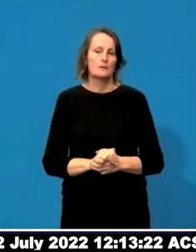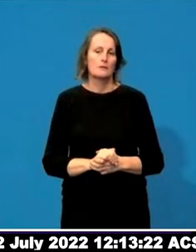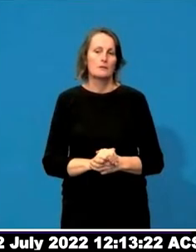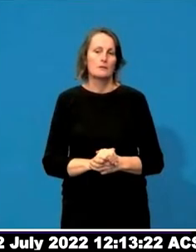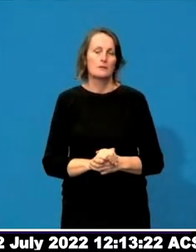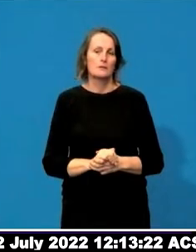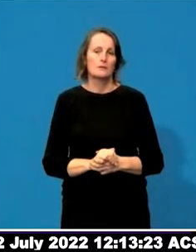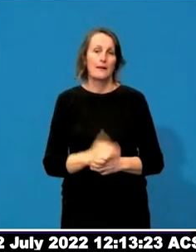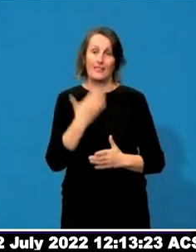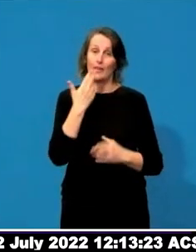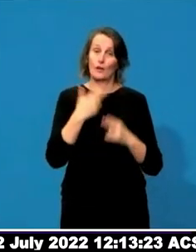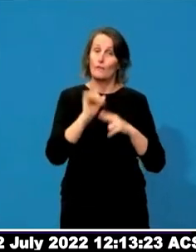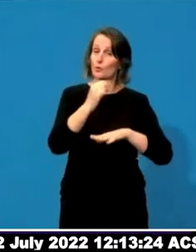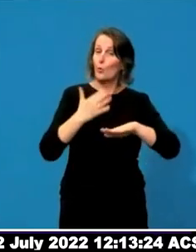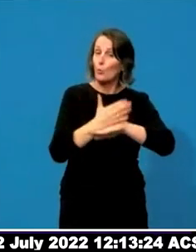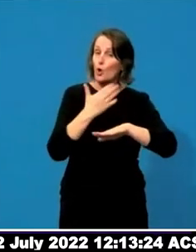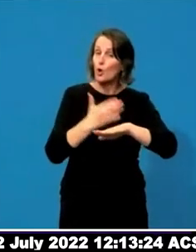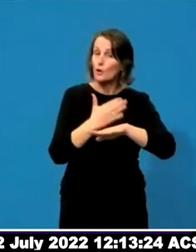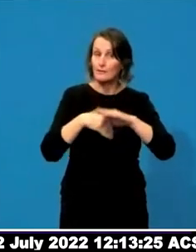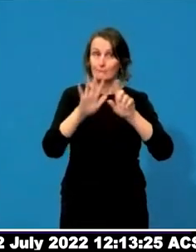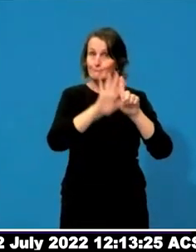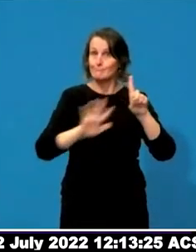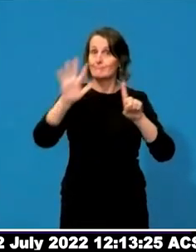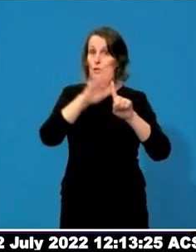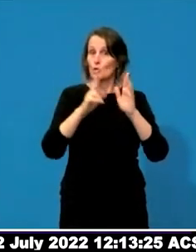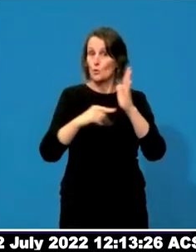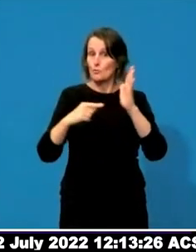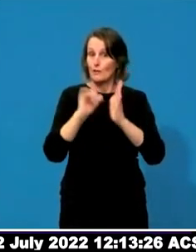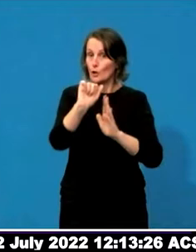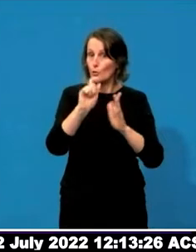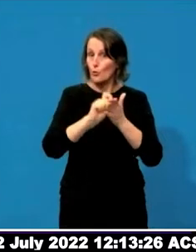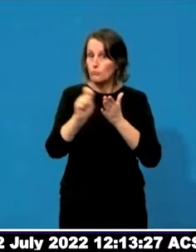in the Northern Territory and your office does on behalf of perhaps